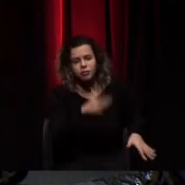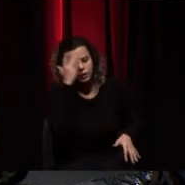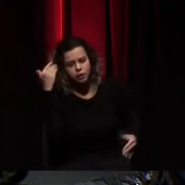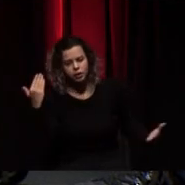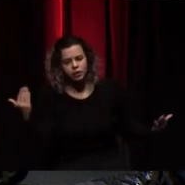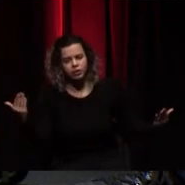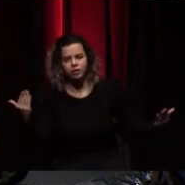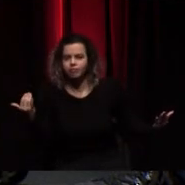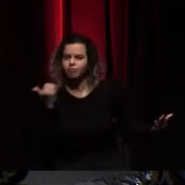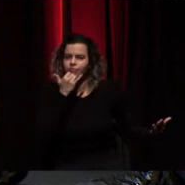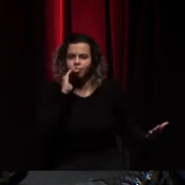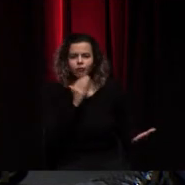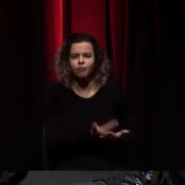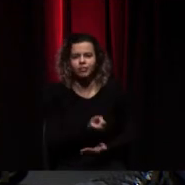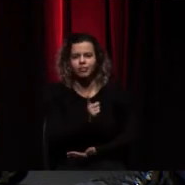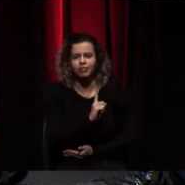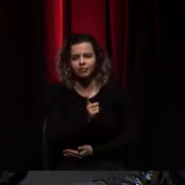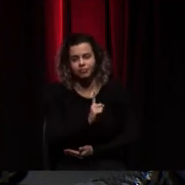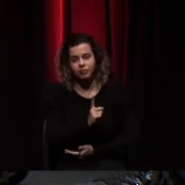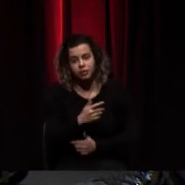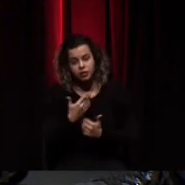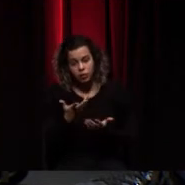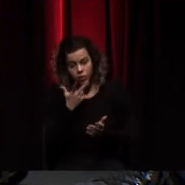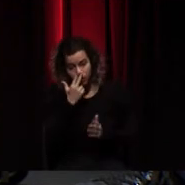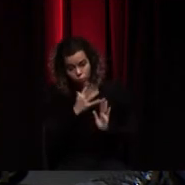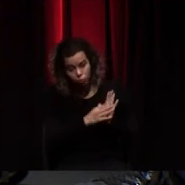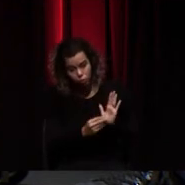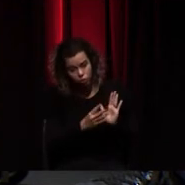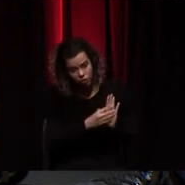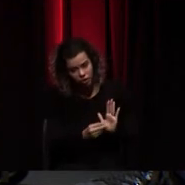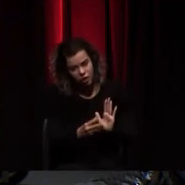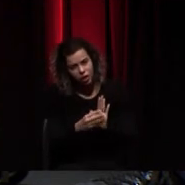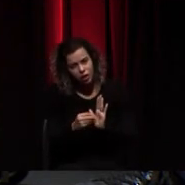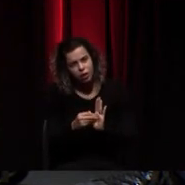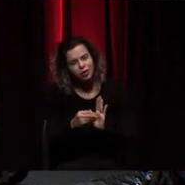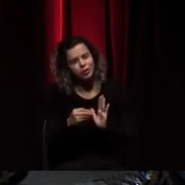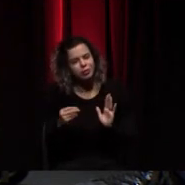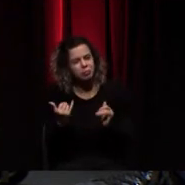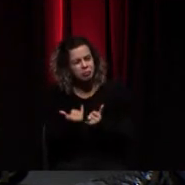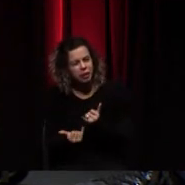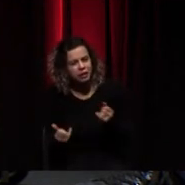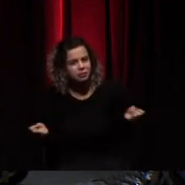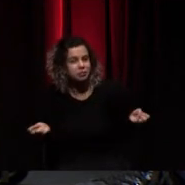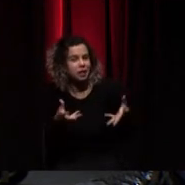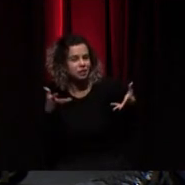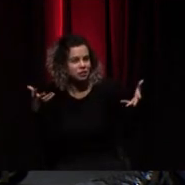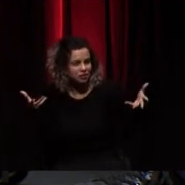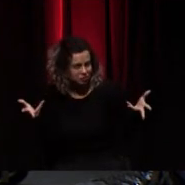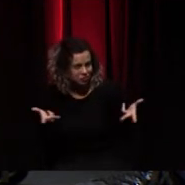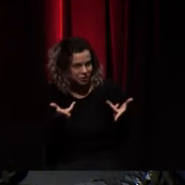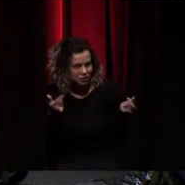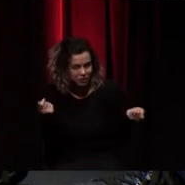those even fairy-tale models that were in use,